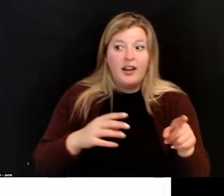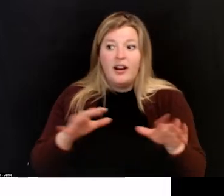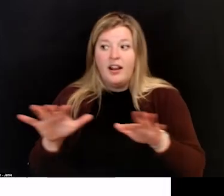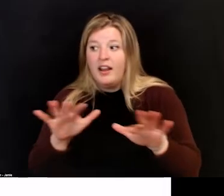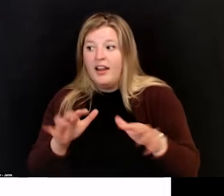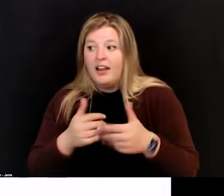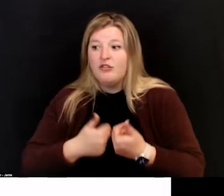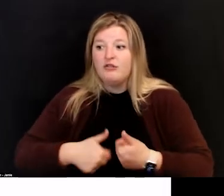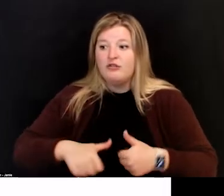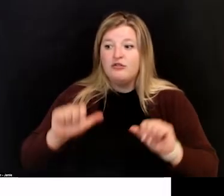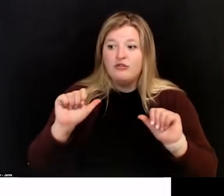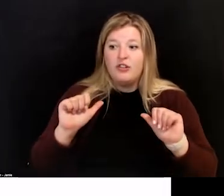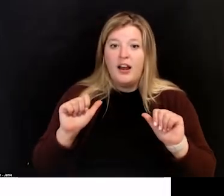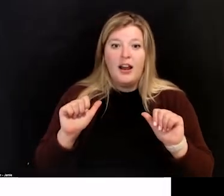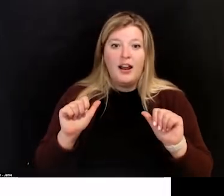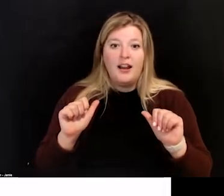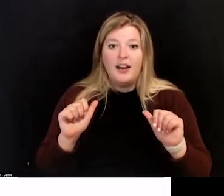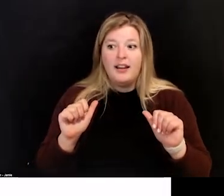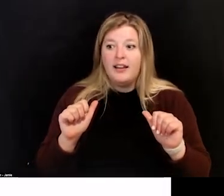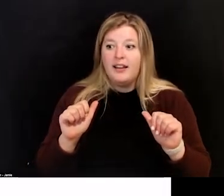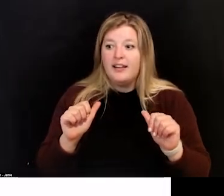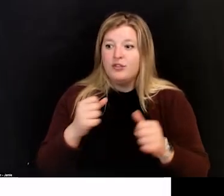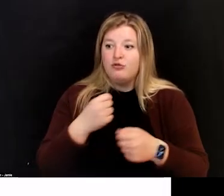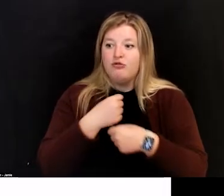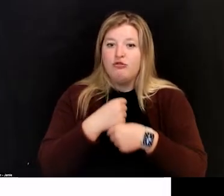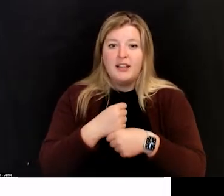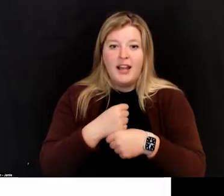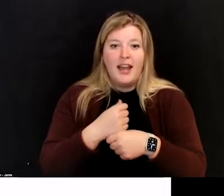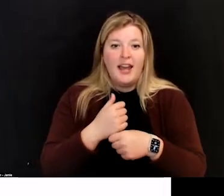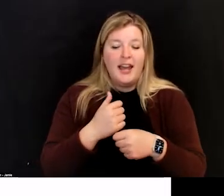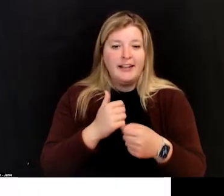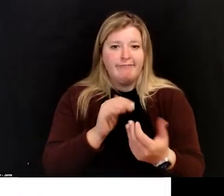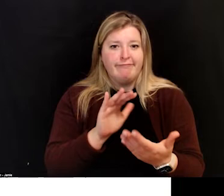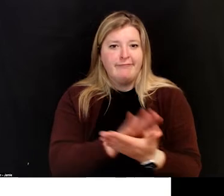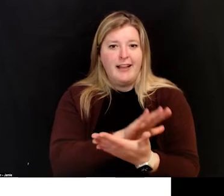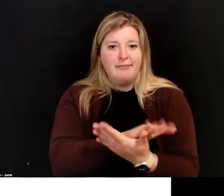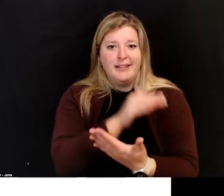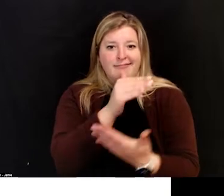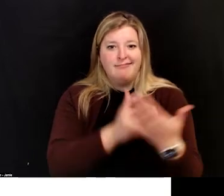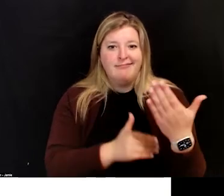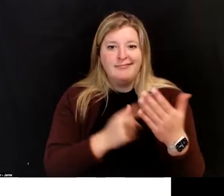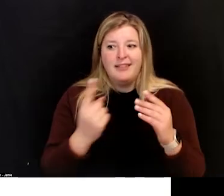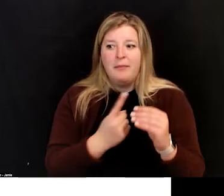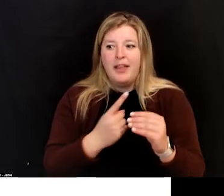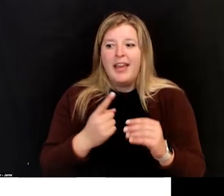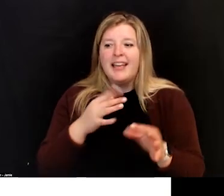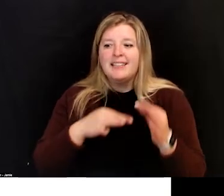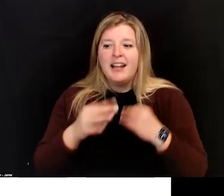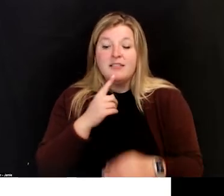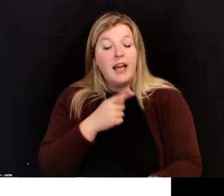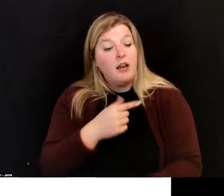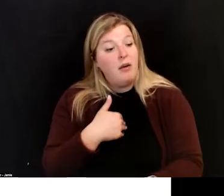for our state employees instead of saying, "Okay, here's a curriculum. Start with this. Start with this. Start with that."